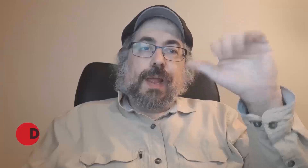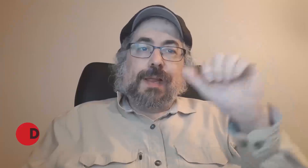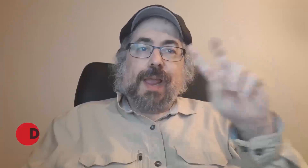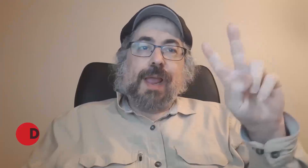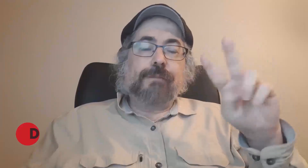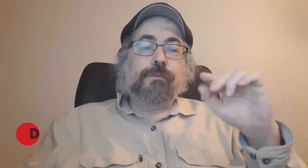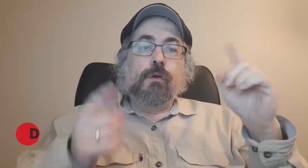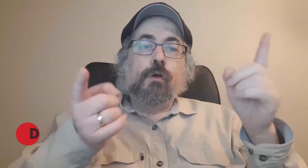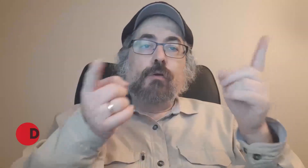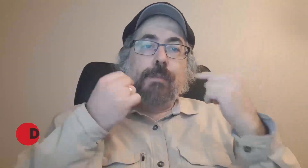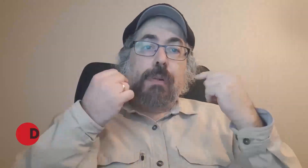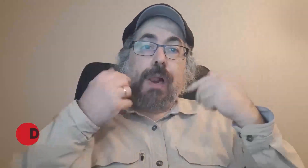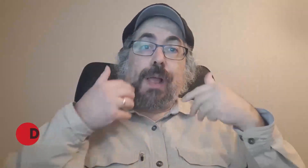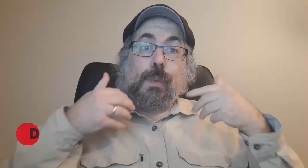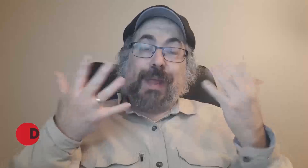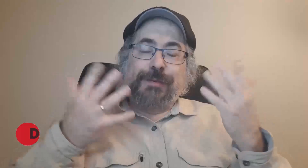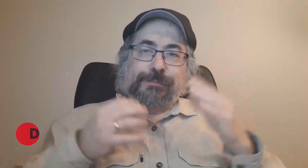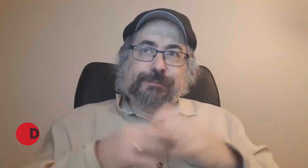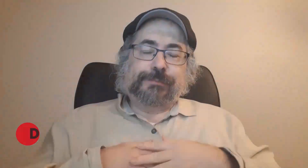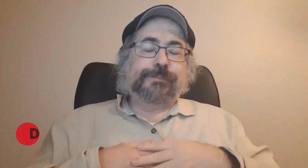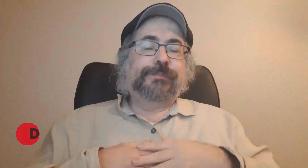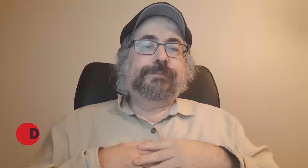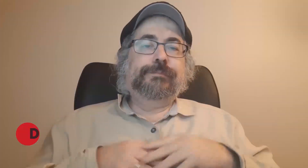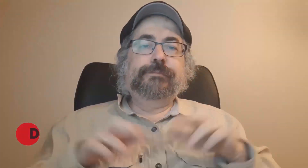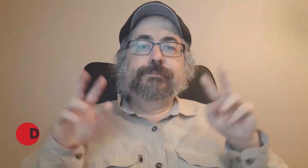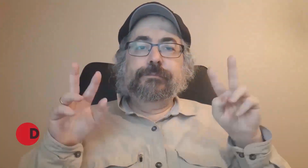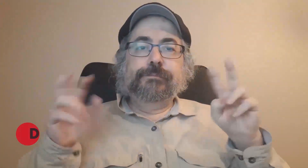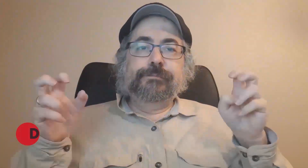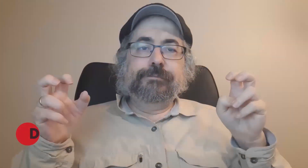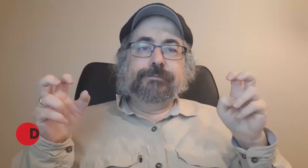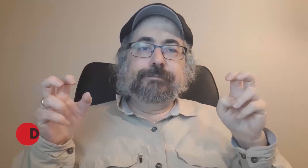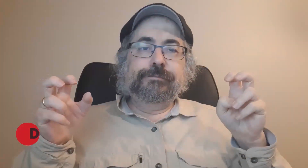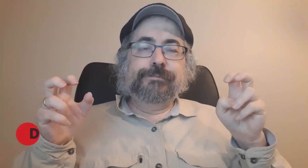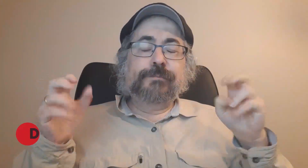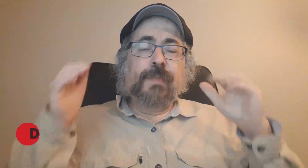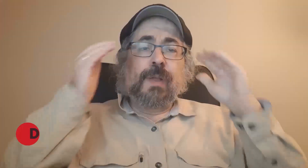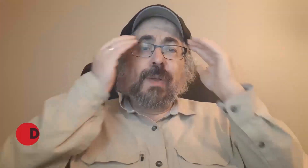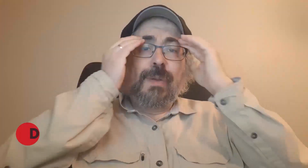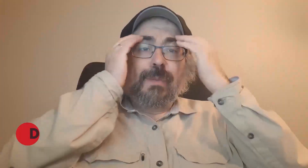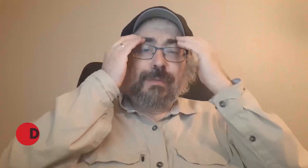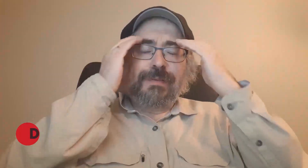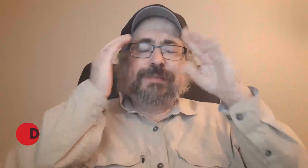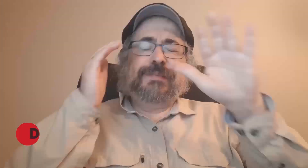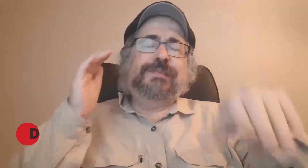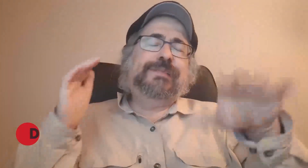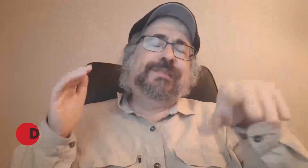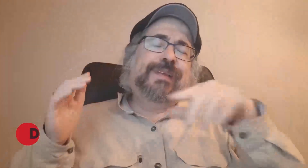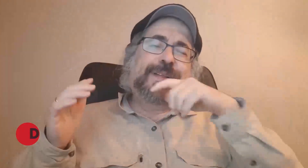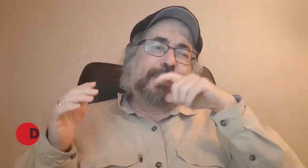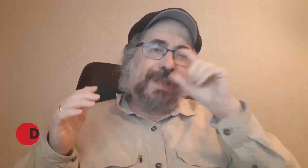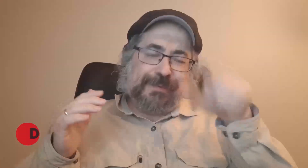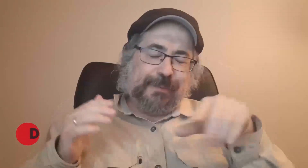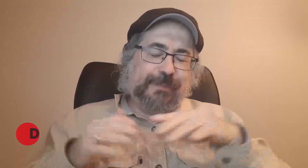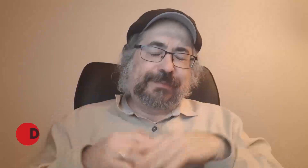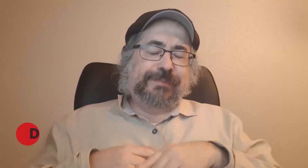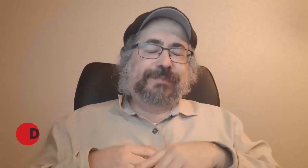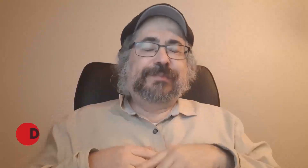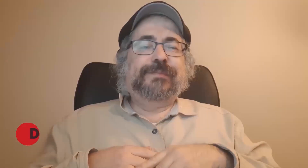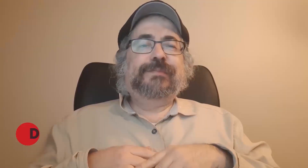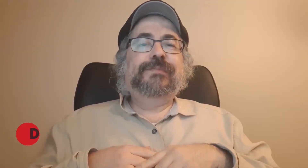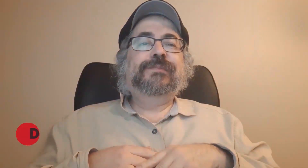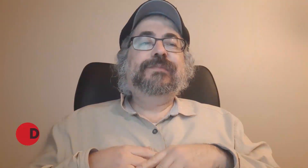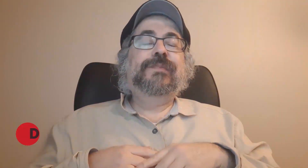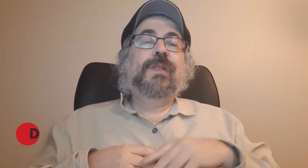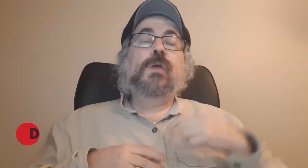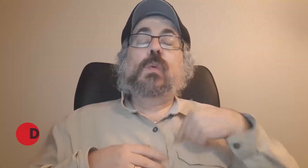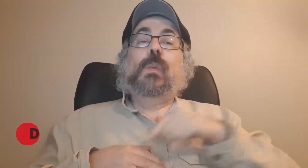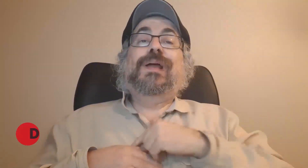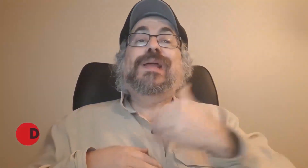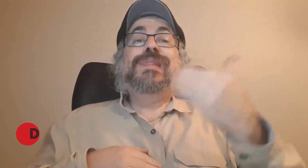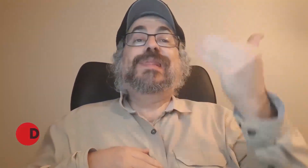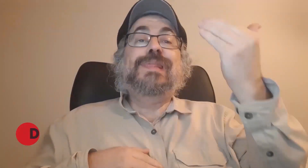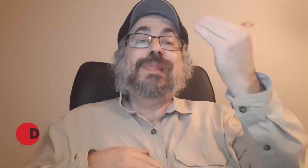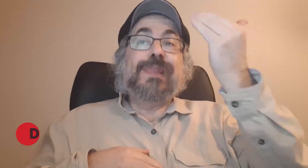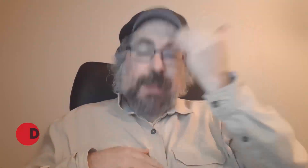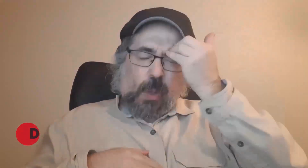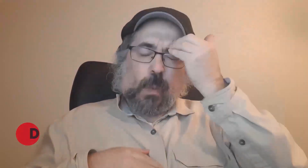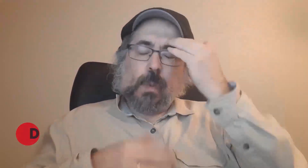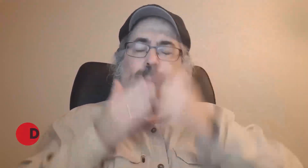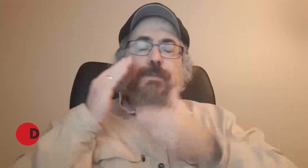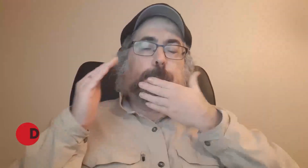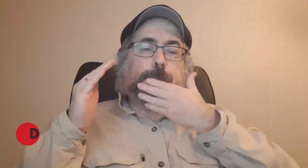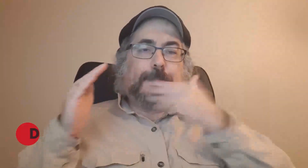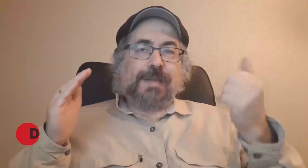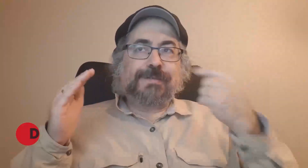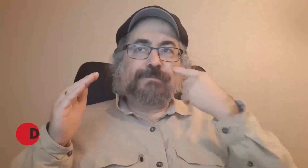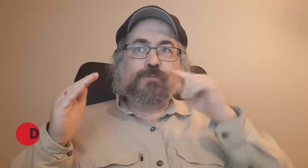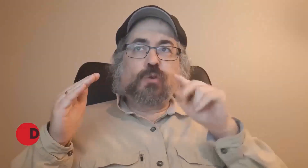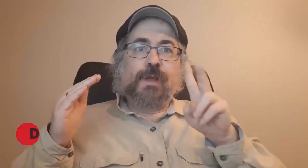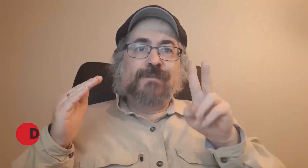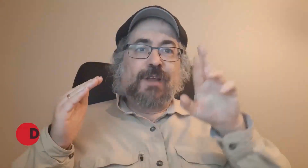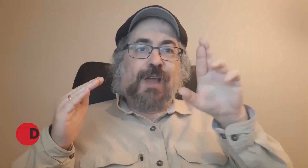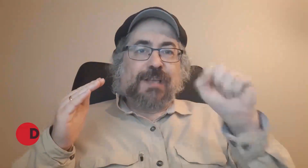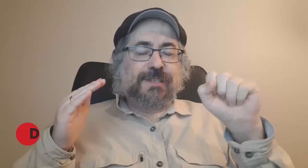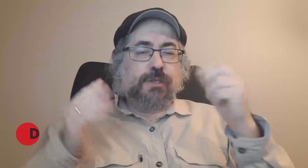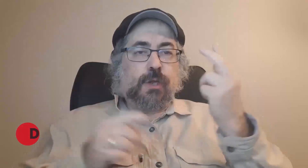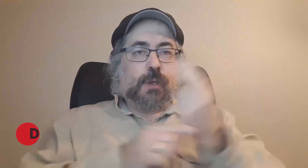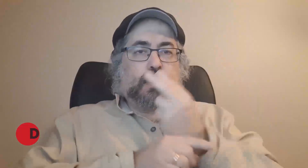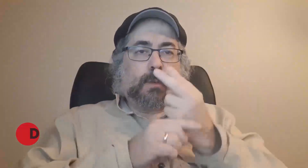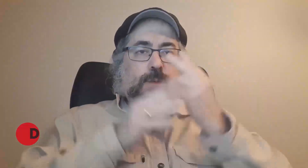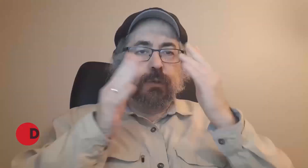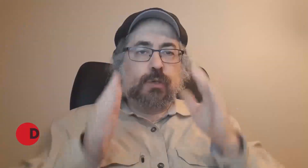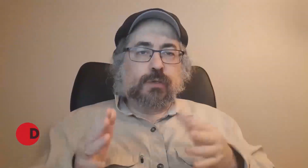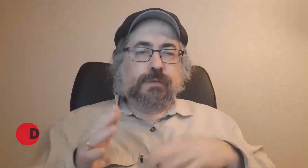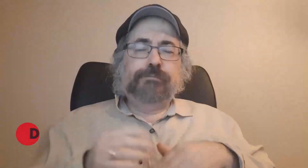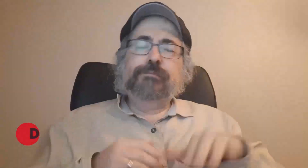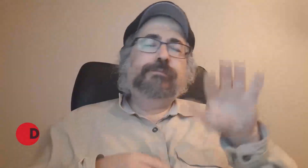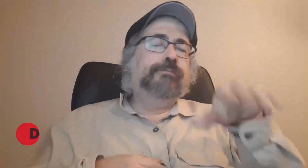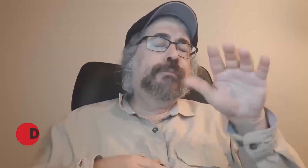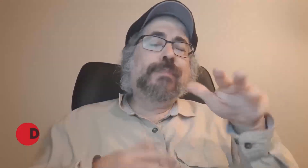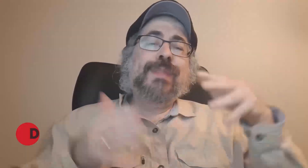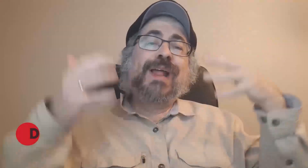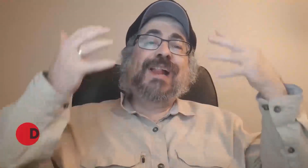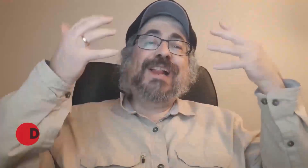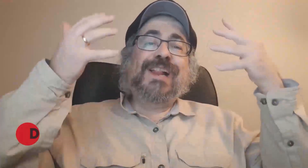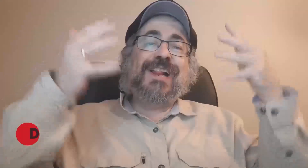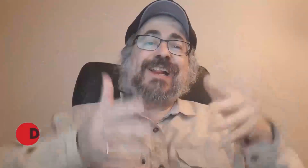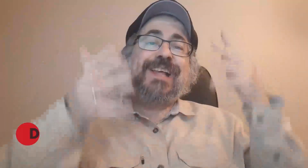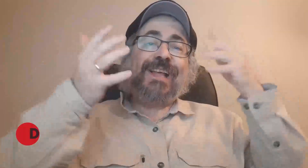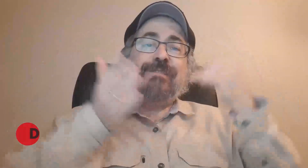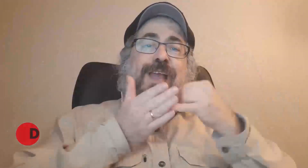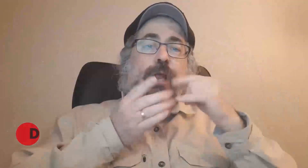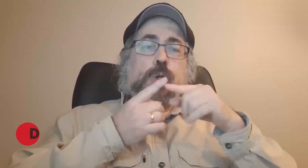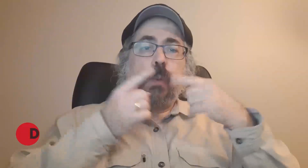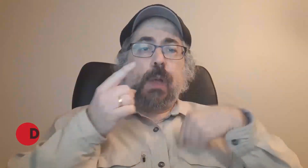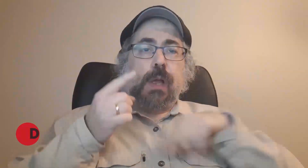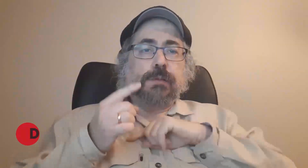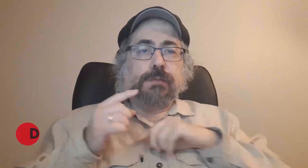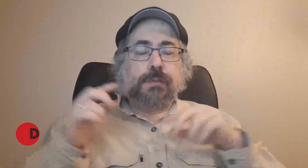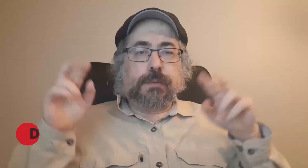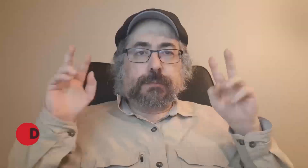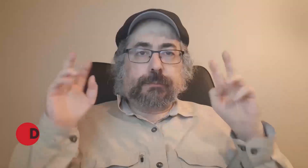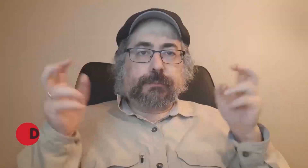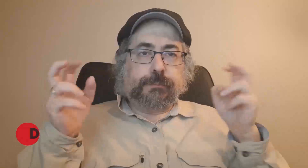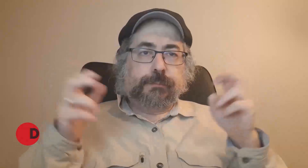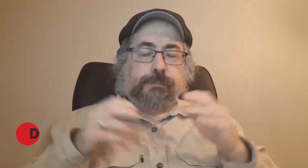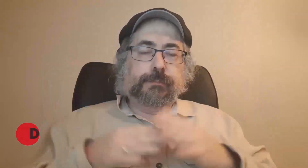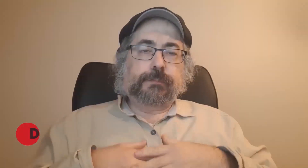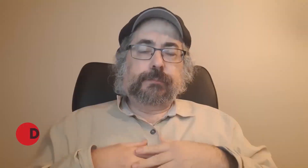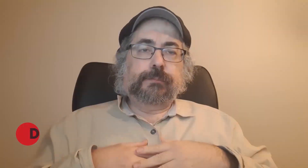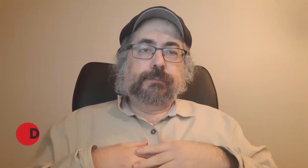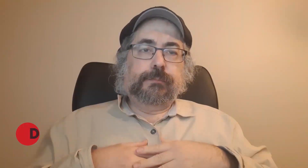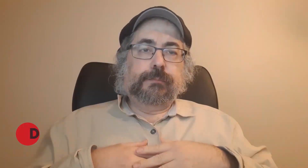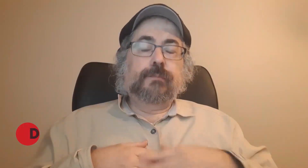No. CAV basically replied "leave it to us - we know what's best for VRS users."